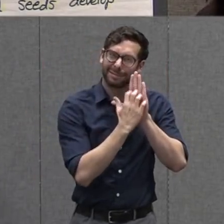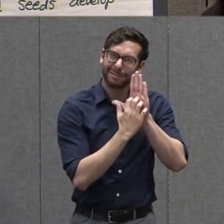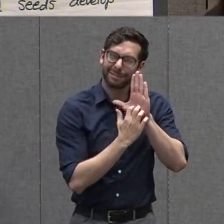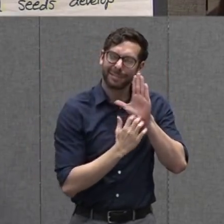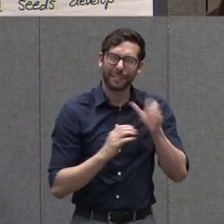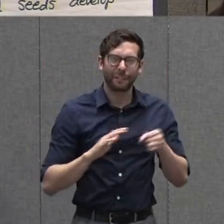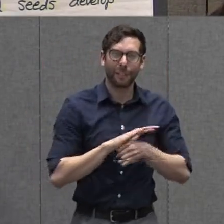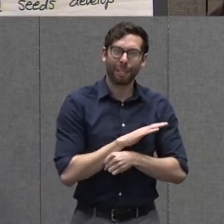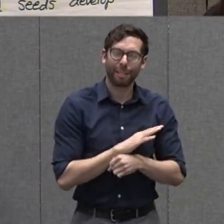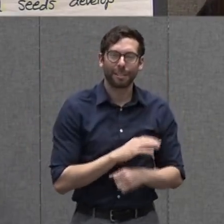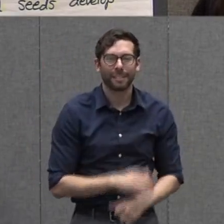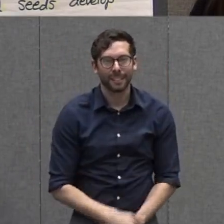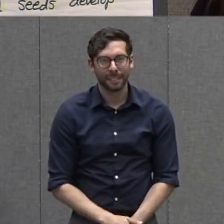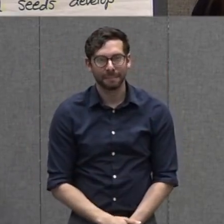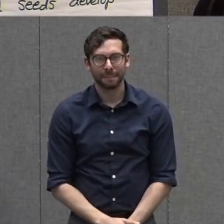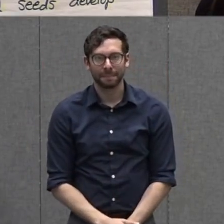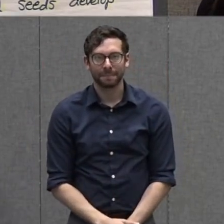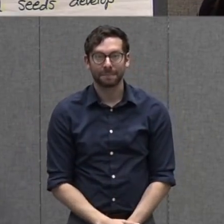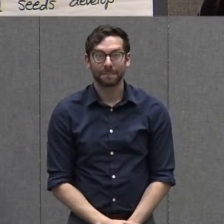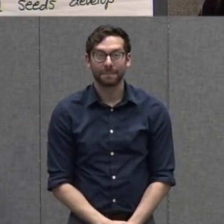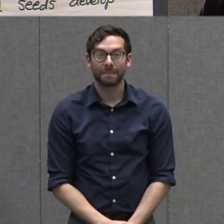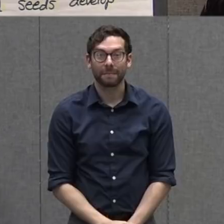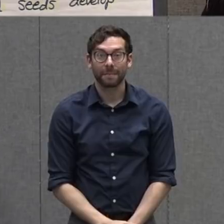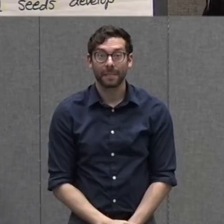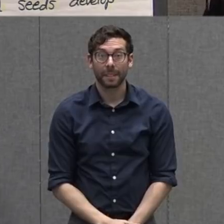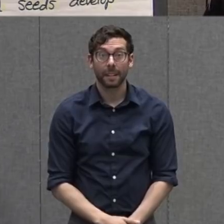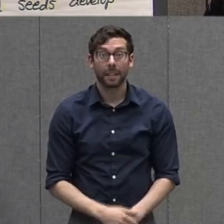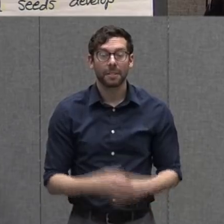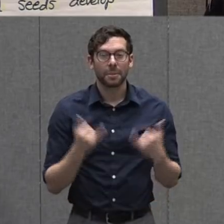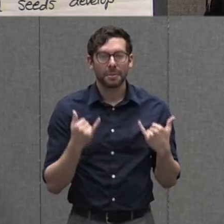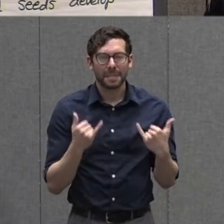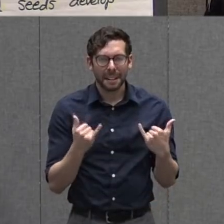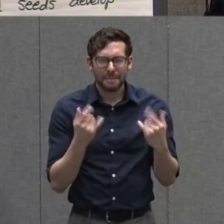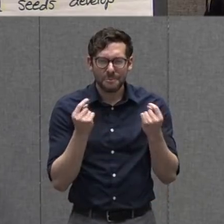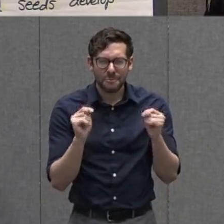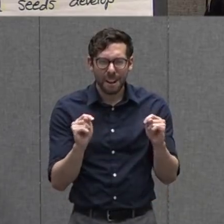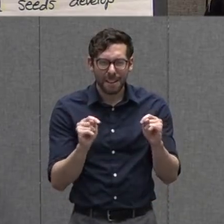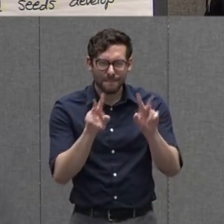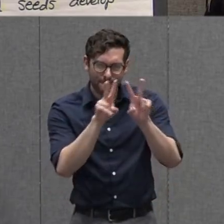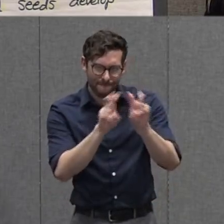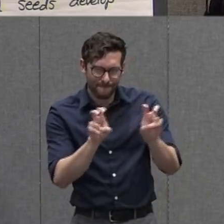that I'm gonna have you look at. And let's see if we can really focus on this word.